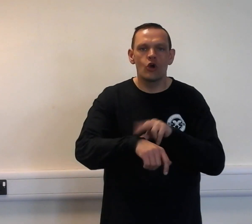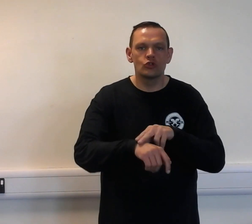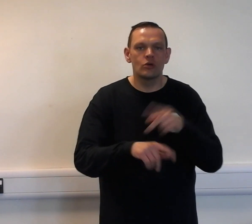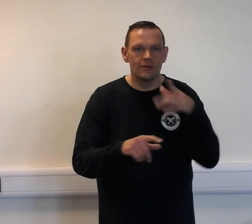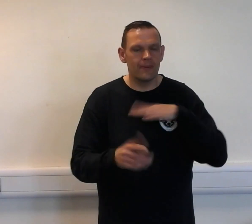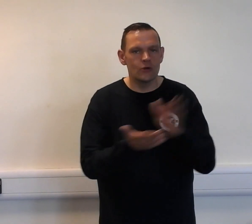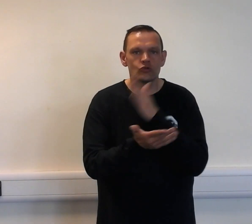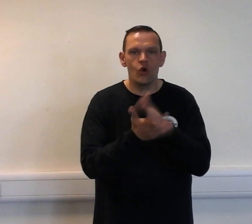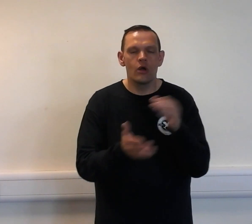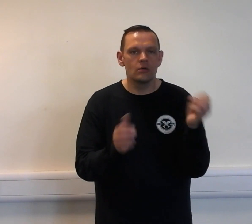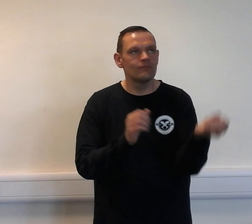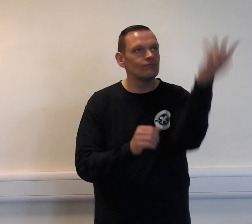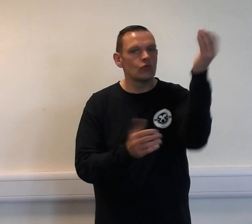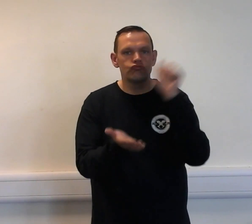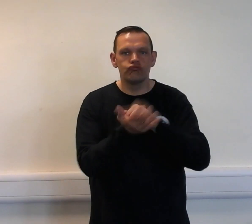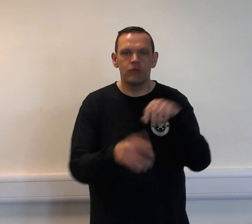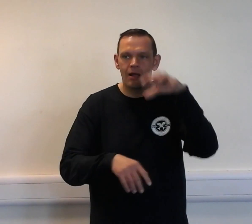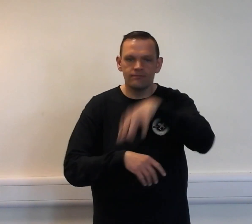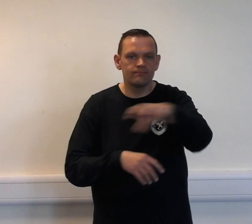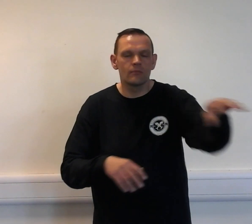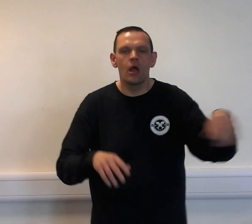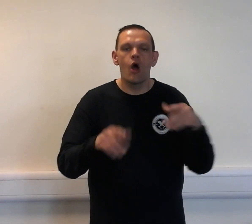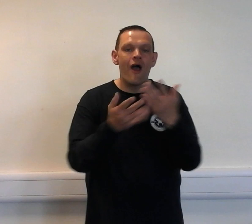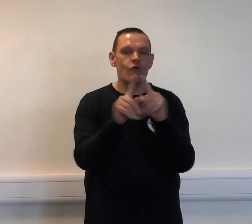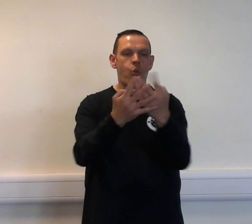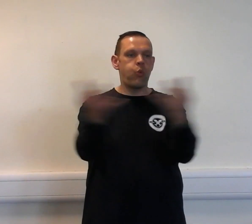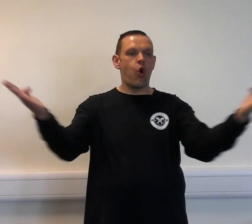make sure that the doctors need to make sure that there's a visual alarm system